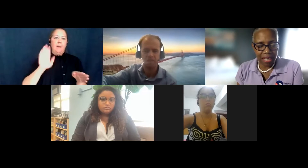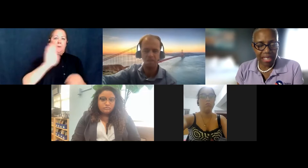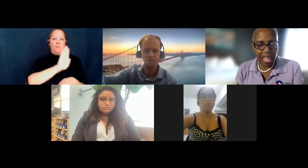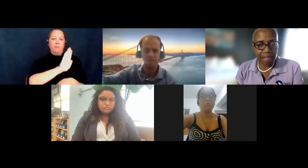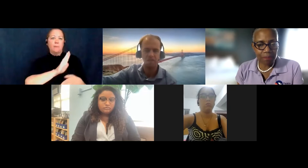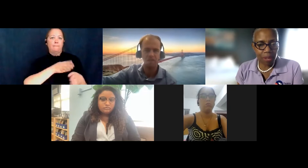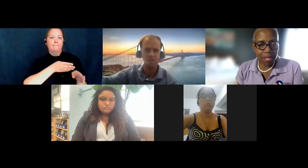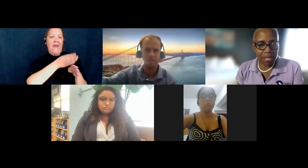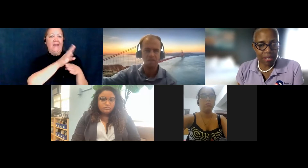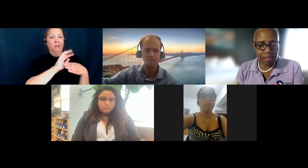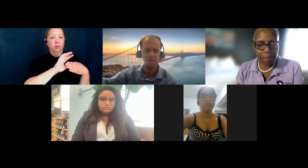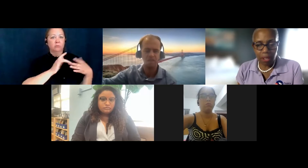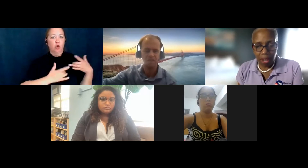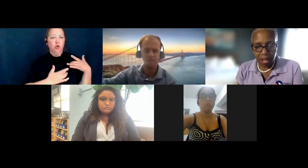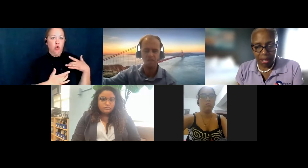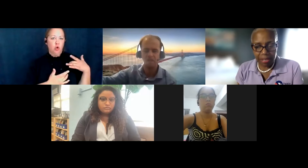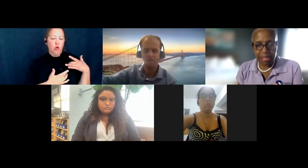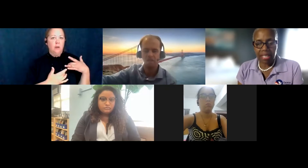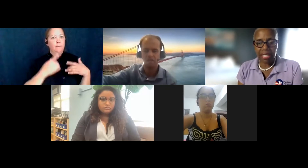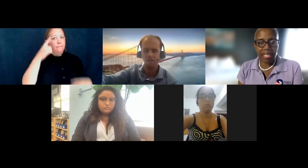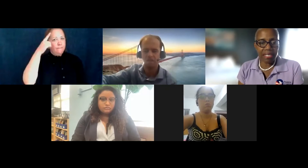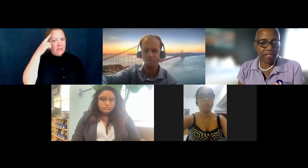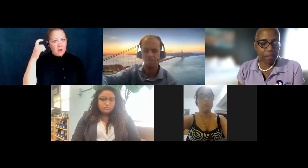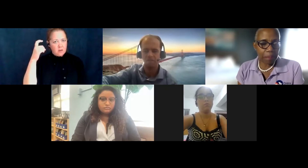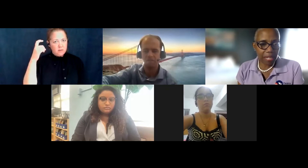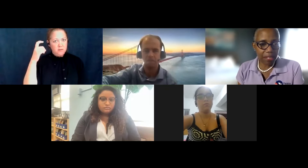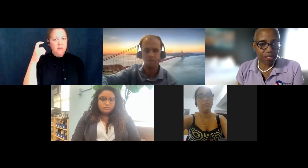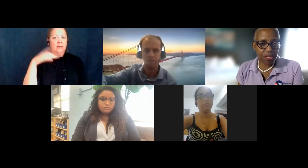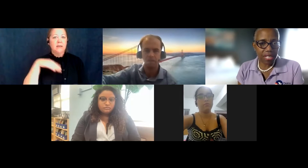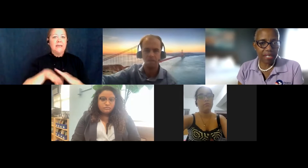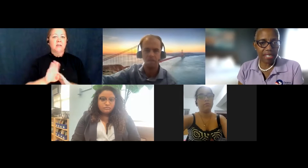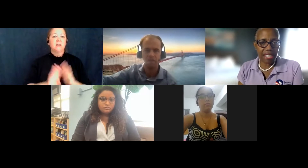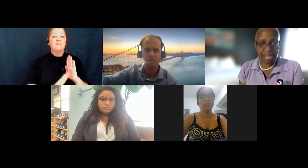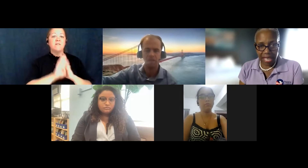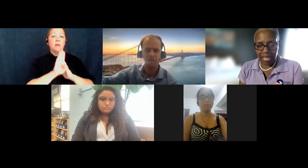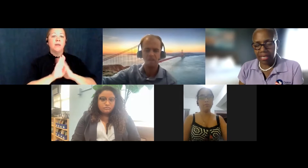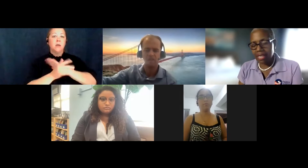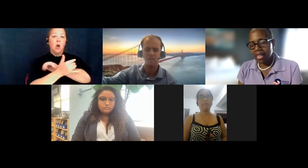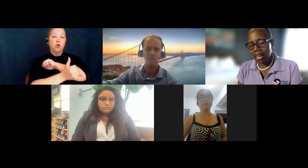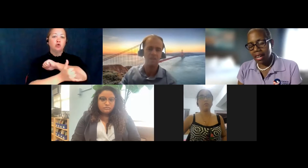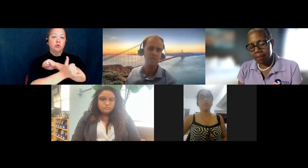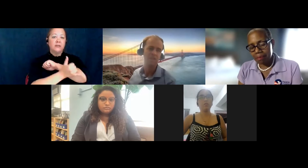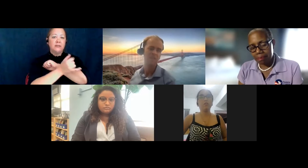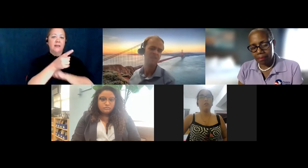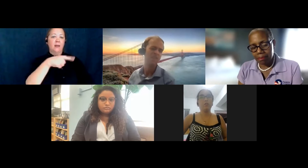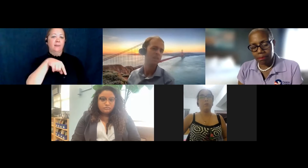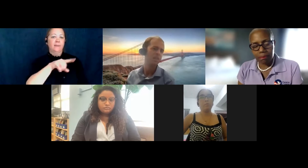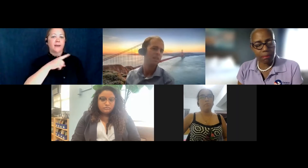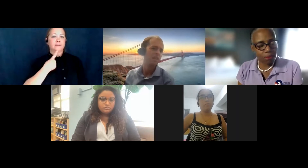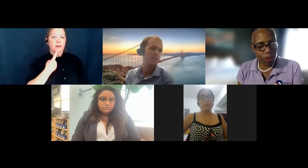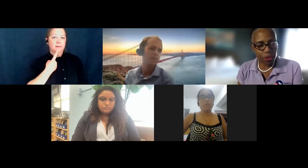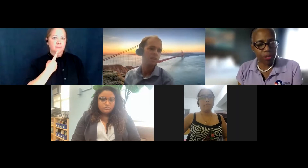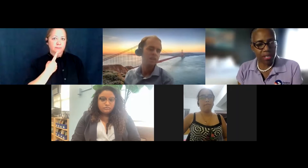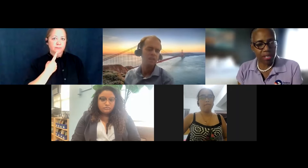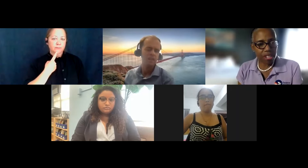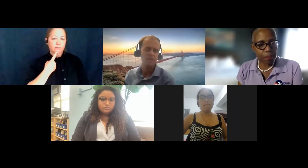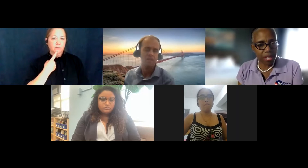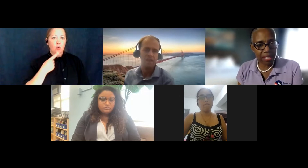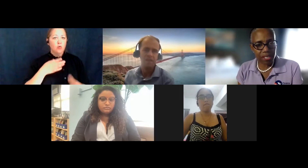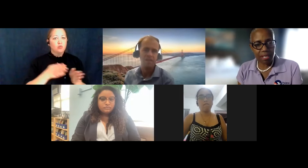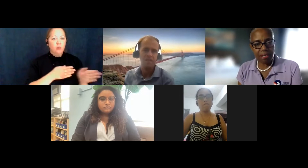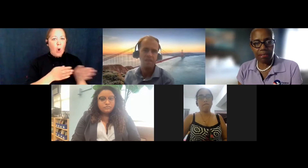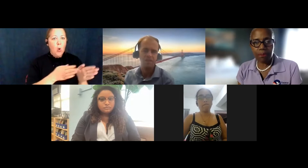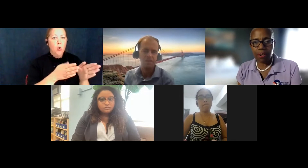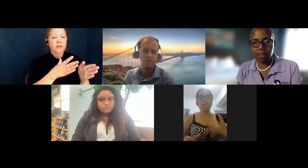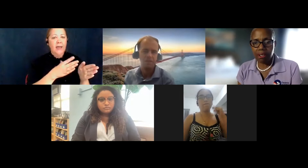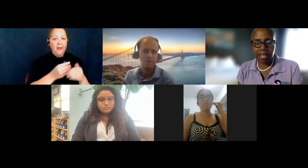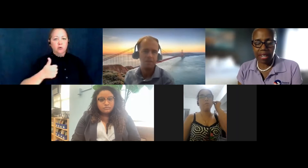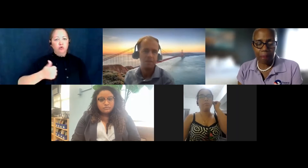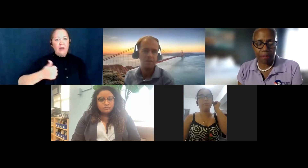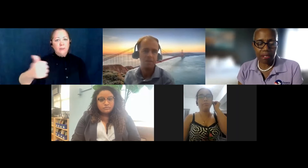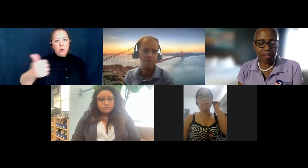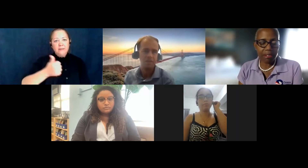That was because in developing countries, they said roads and transportation were an obstacle